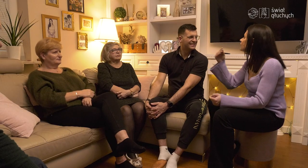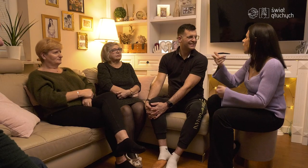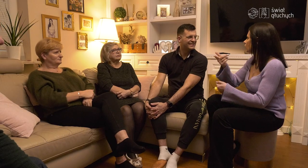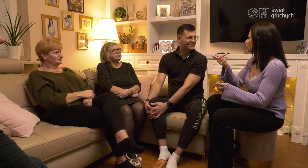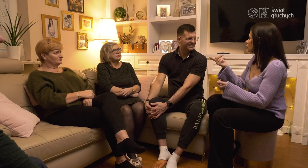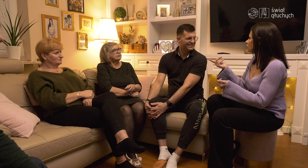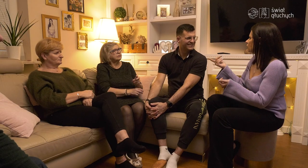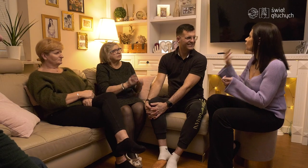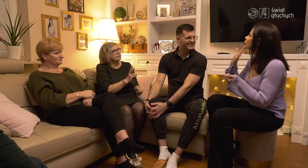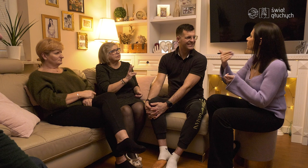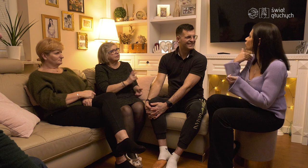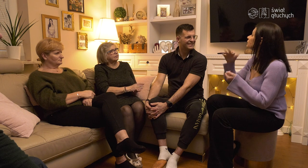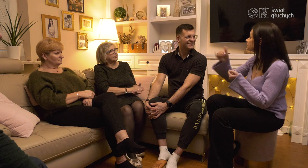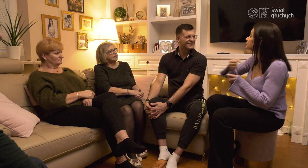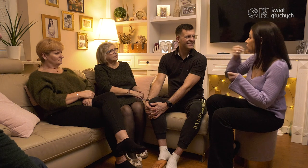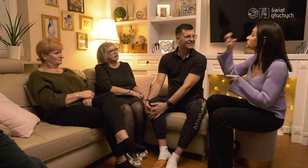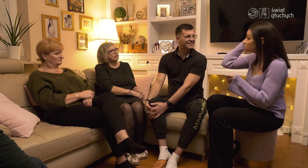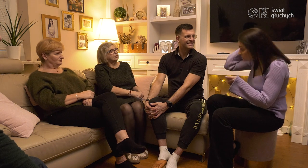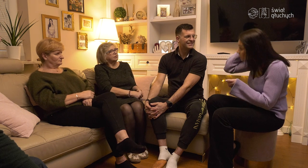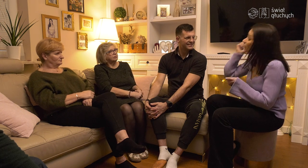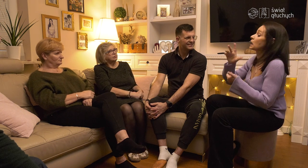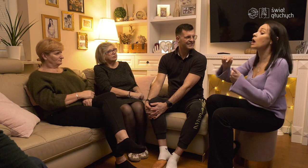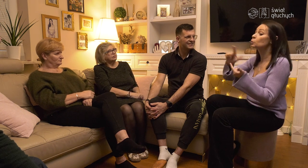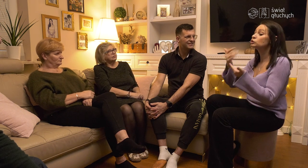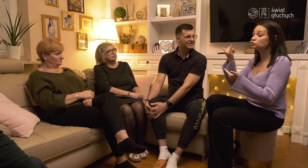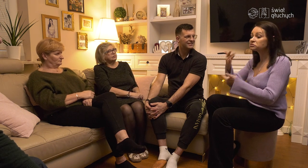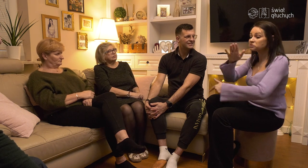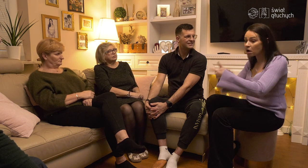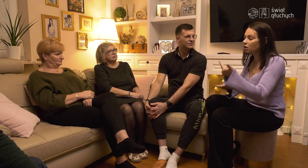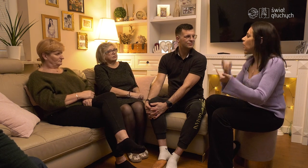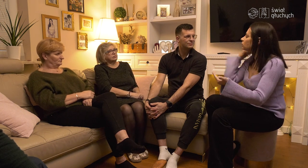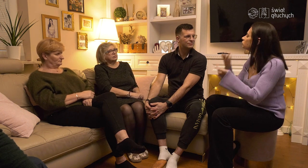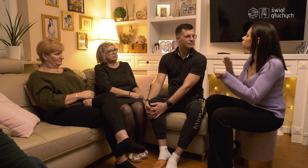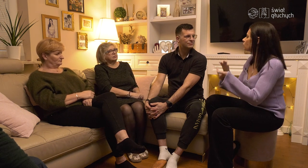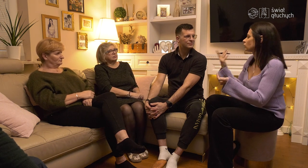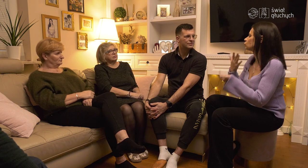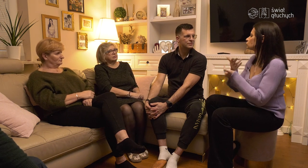[Monika]: Exactly, my friends gave their first son an implant, and they didn't give their younger son, why?